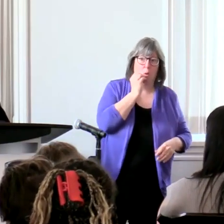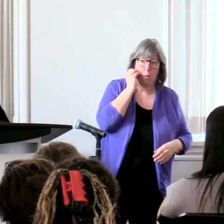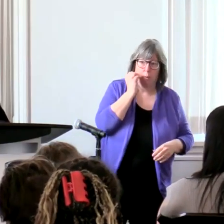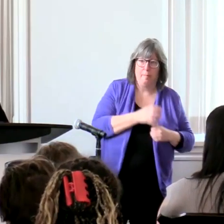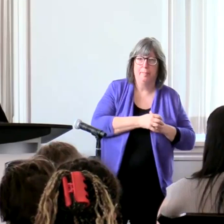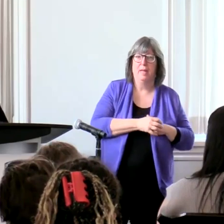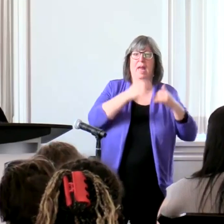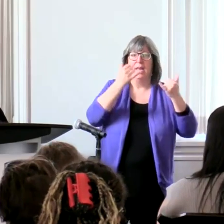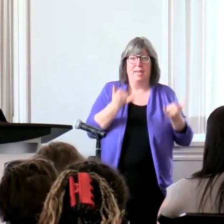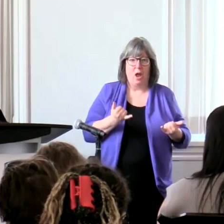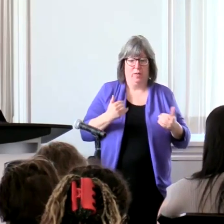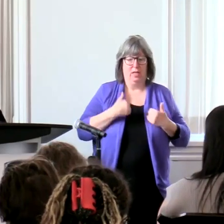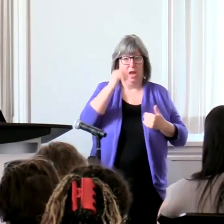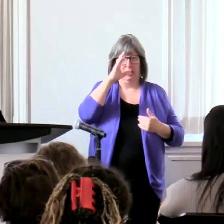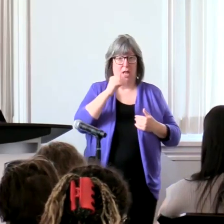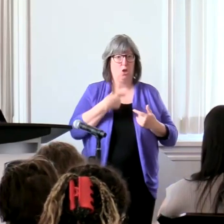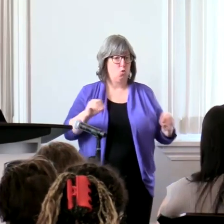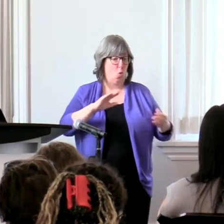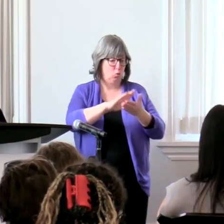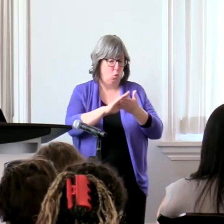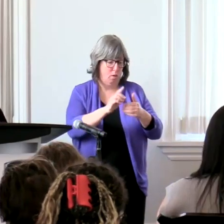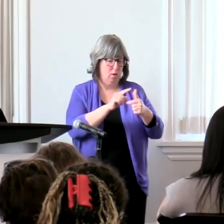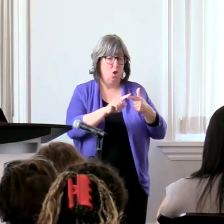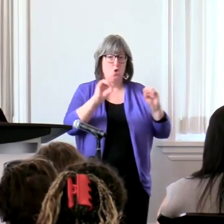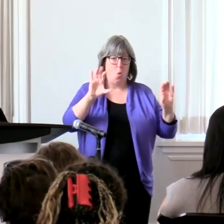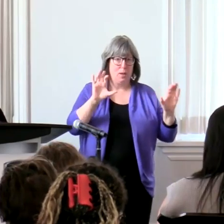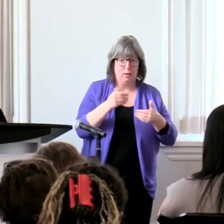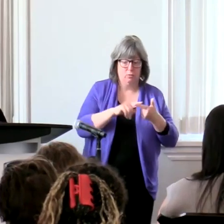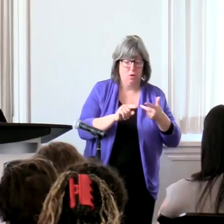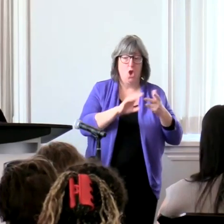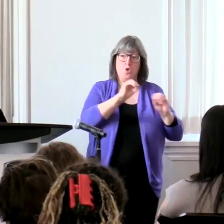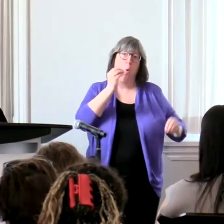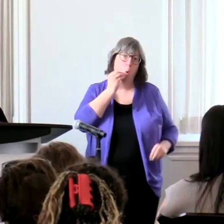And now this young fellow has no school, no classroom, no home.